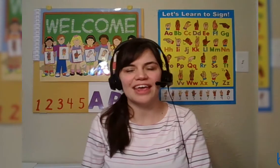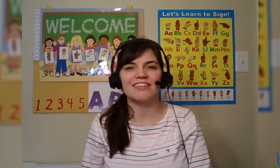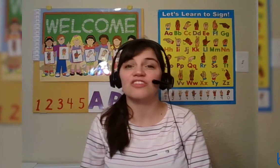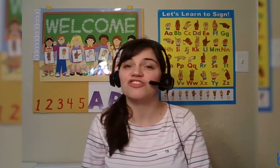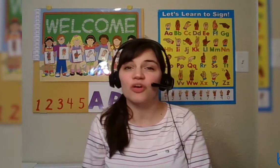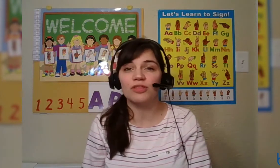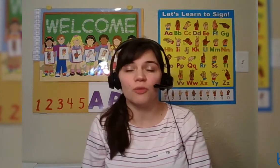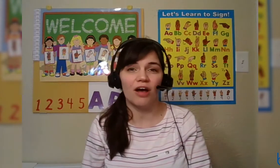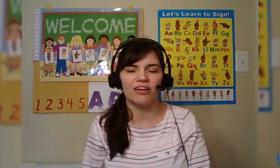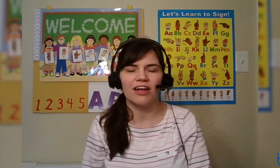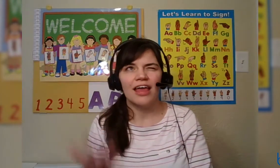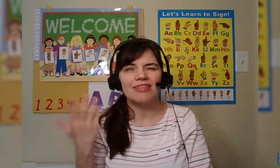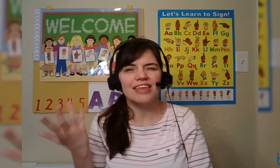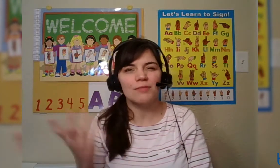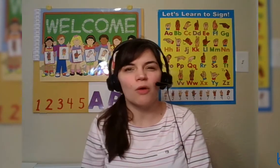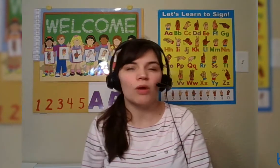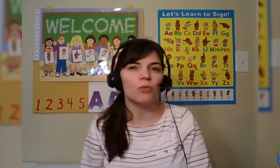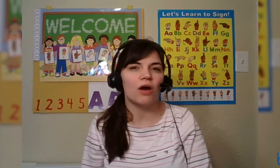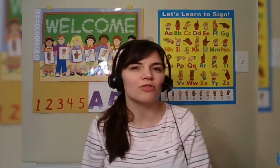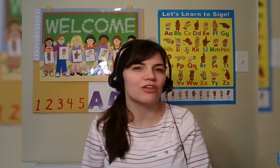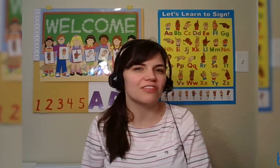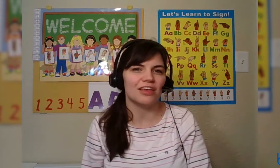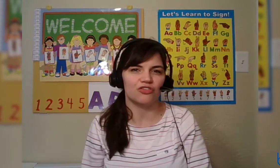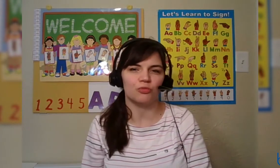hands as showing the water and think about what the water looks like as you